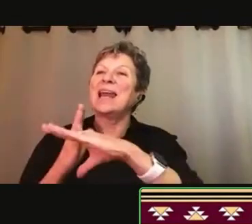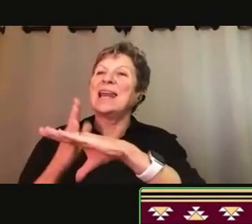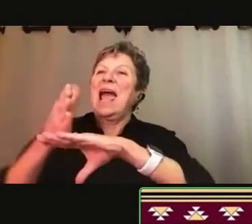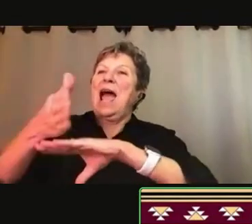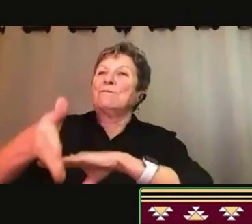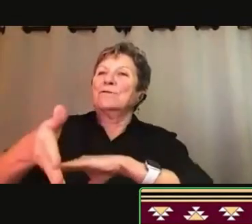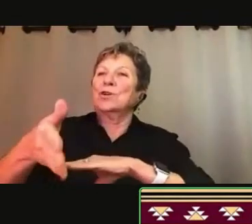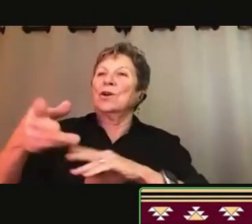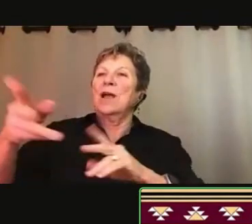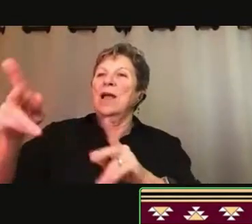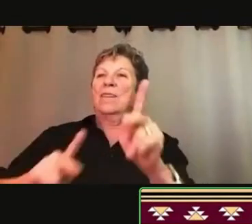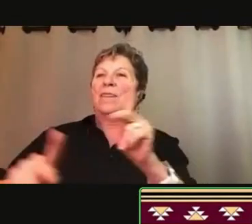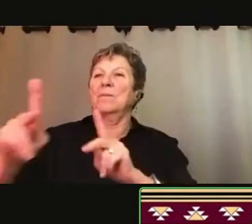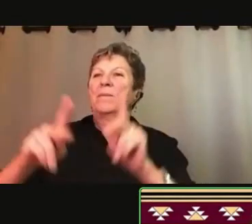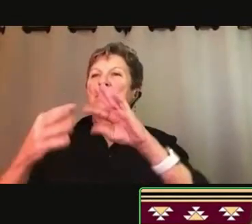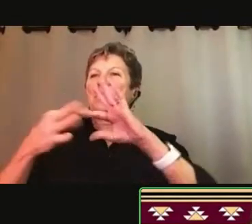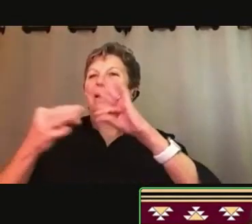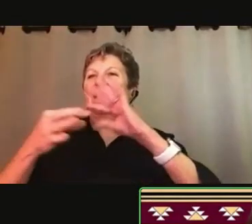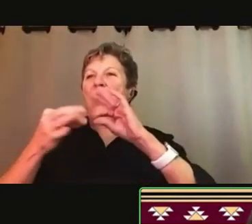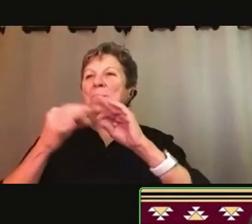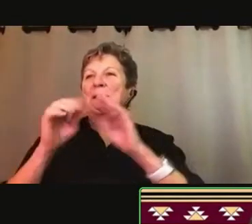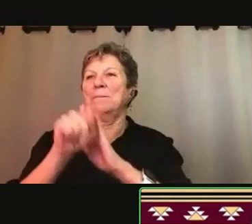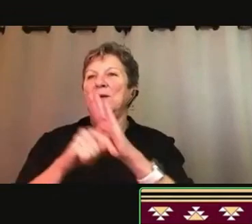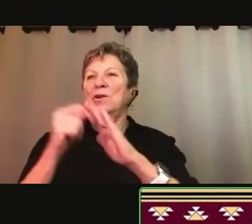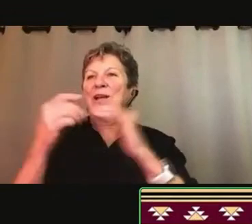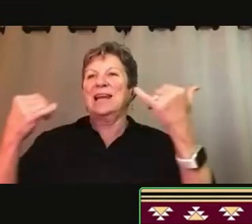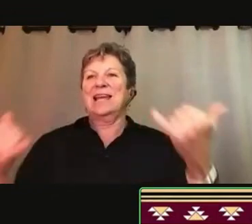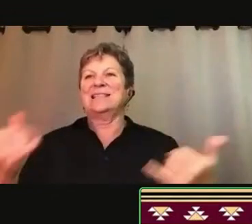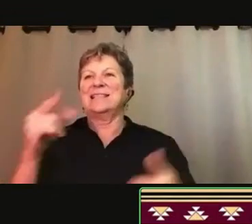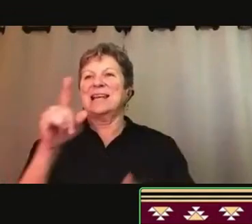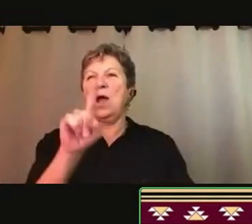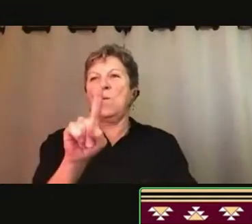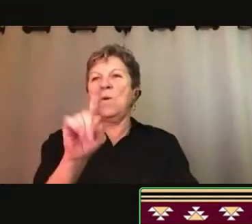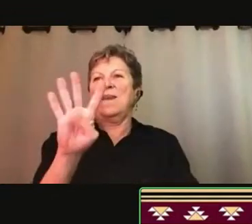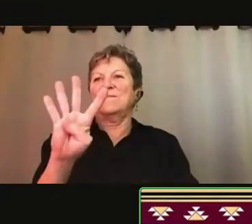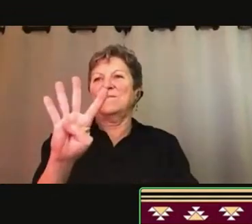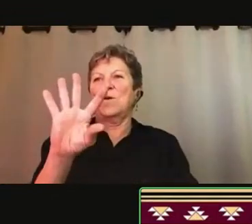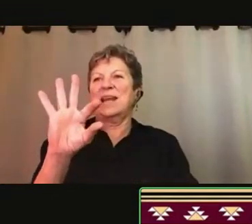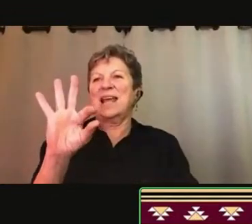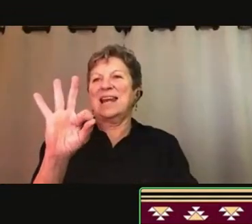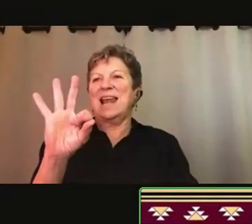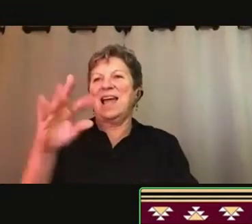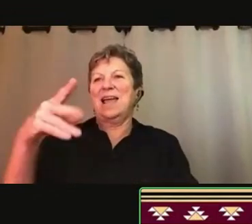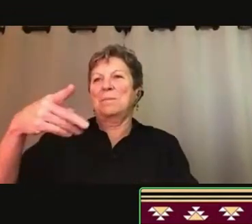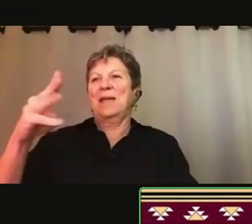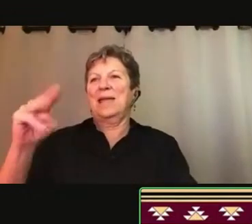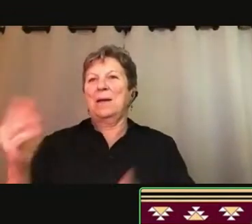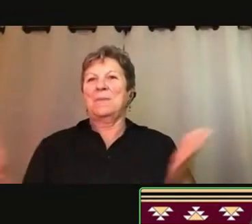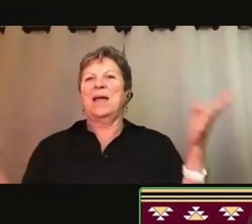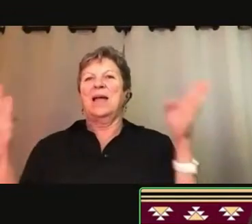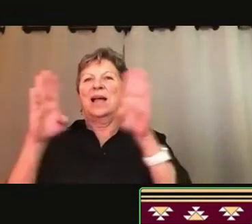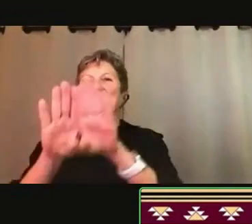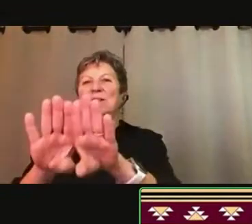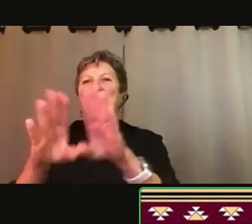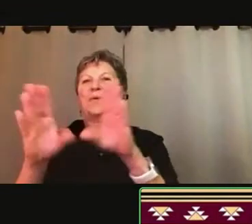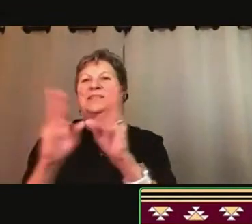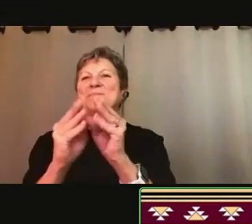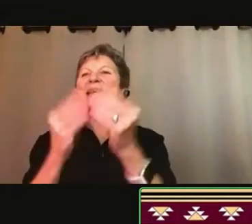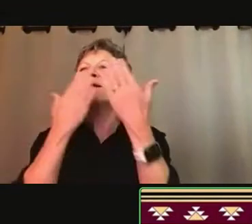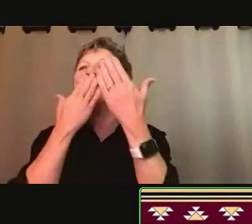AND WE PLAN TO DO THAT FOLLOWING THE PUBLIC COMMENT